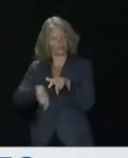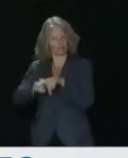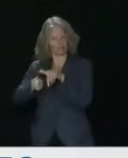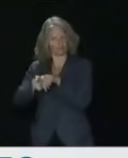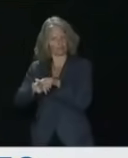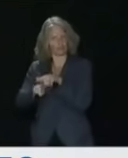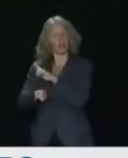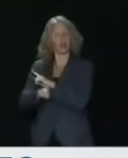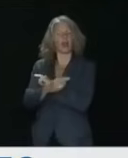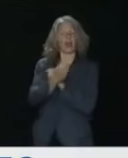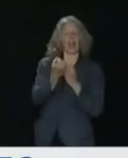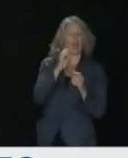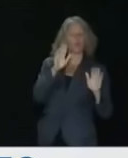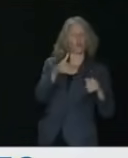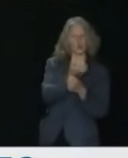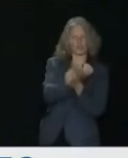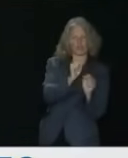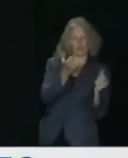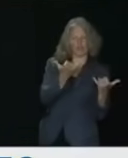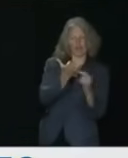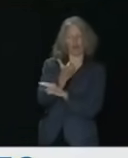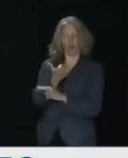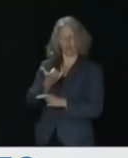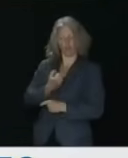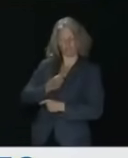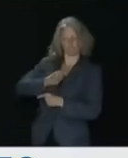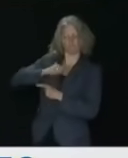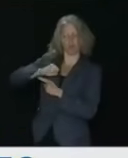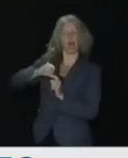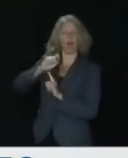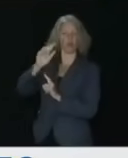SO NACI LOOKED AT RECENT